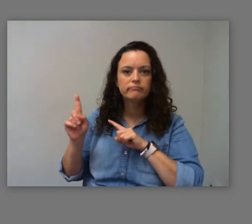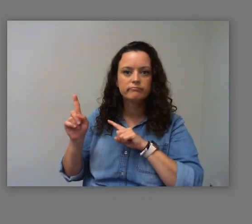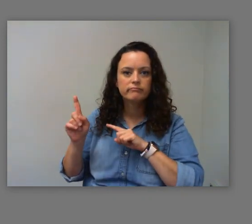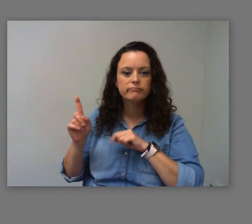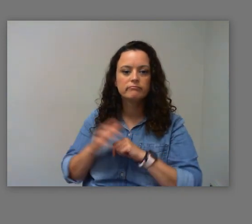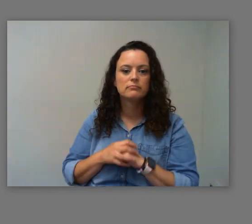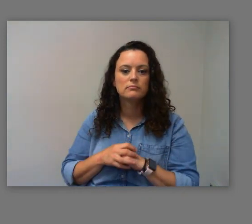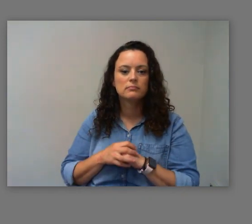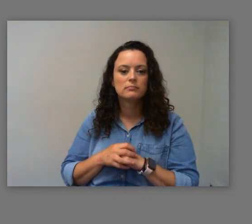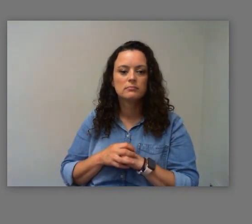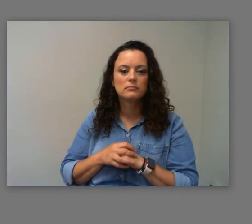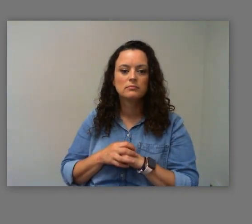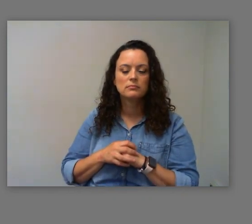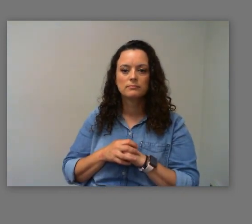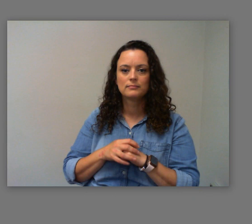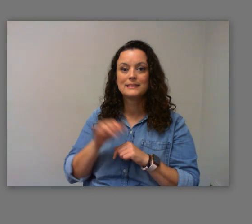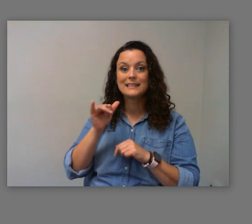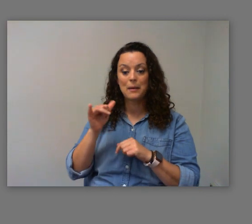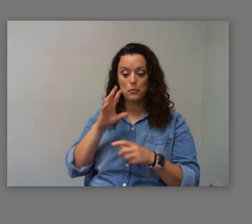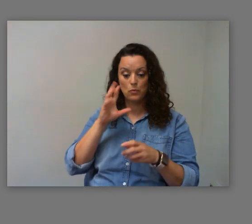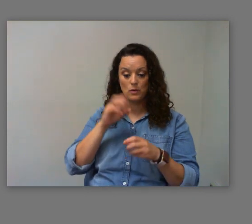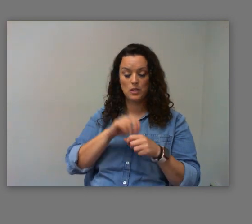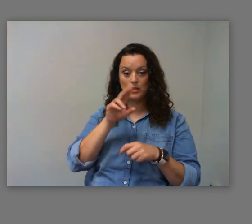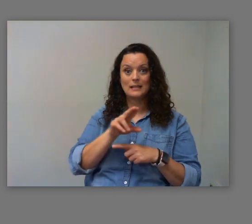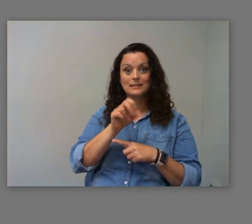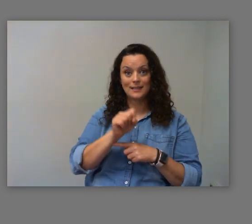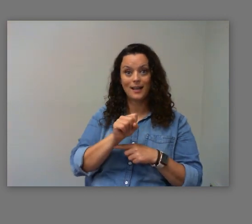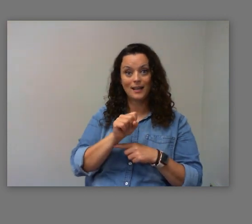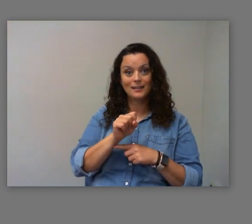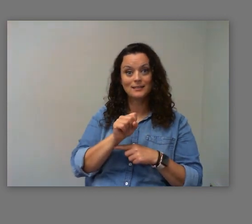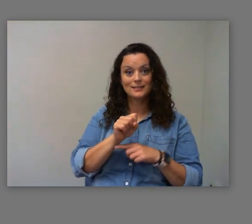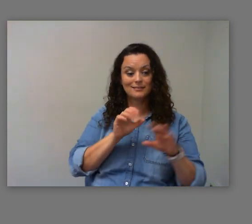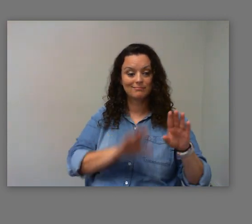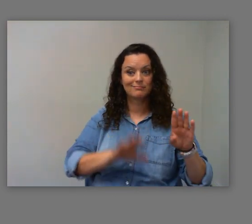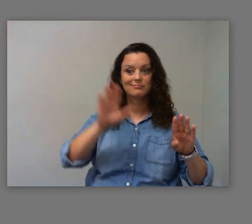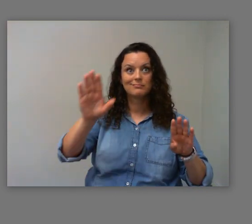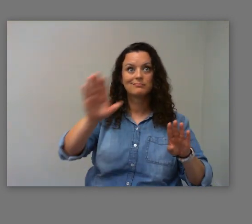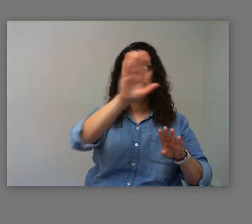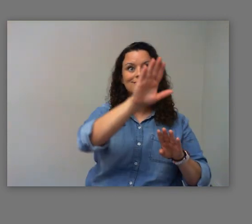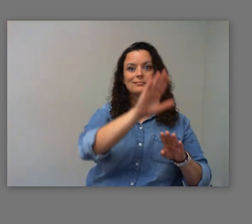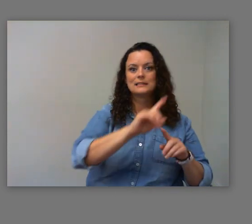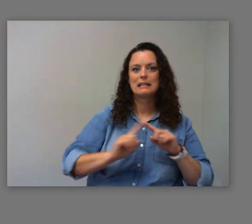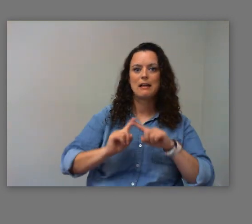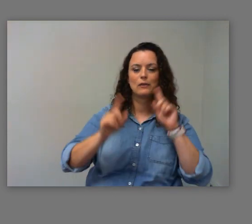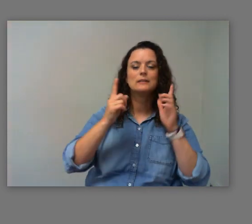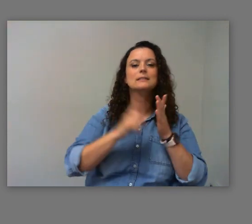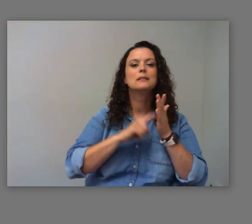then even just within the united states people in the north sometimes sign faster than the